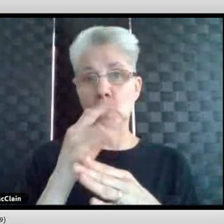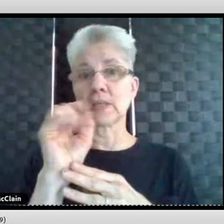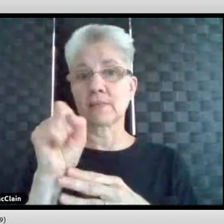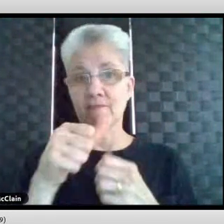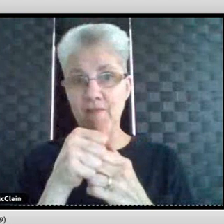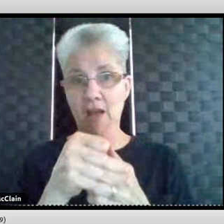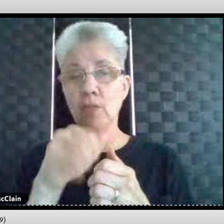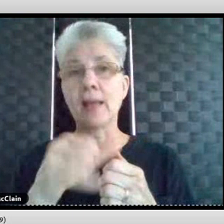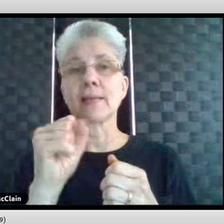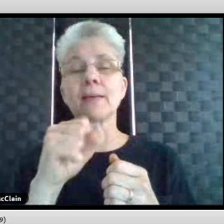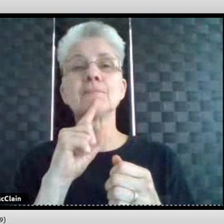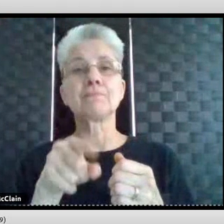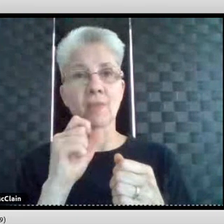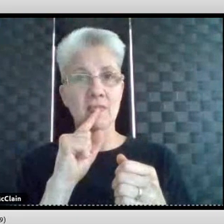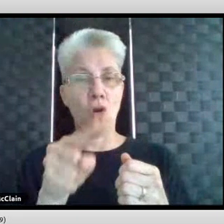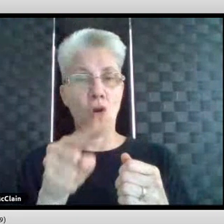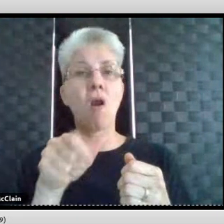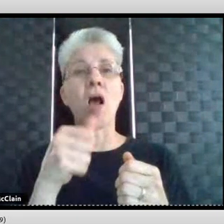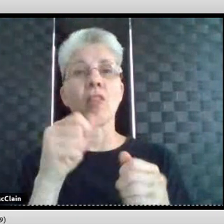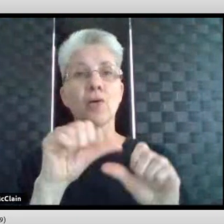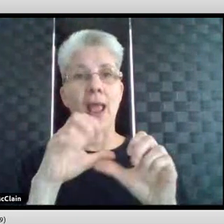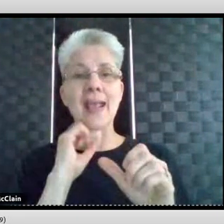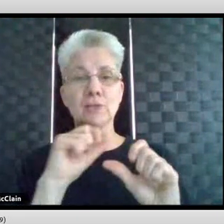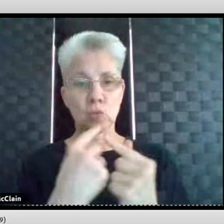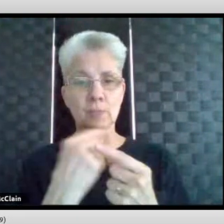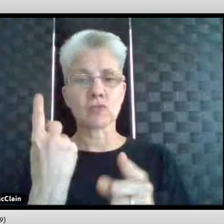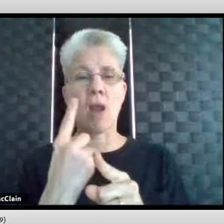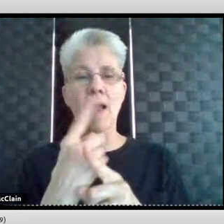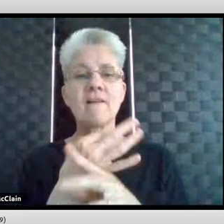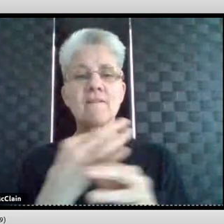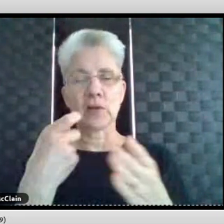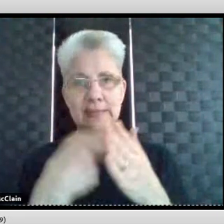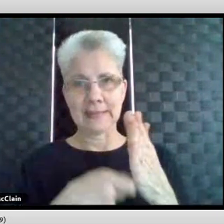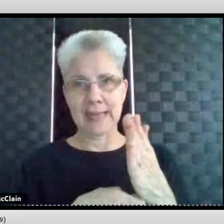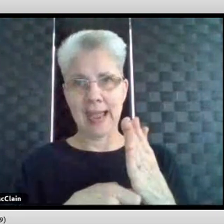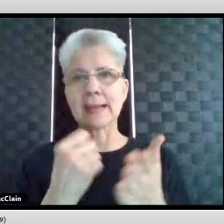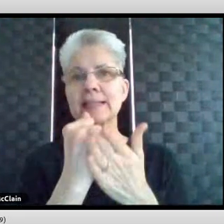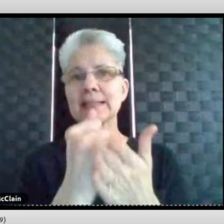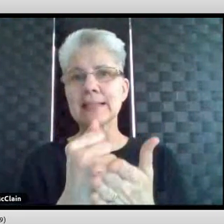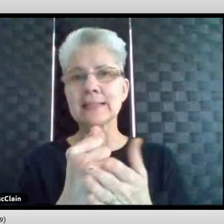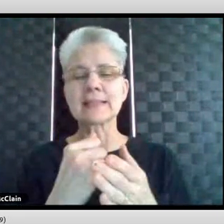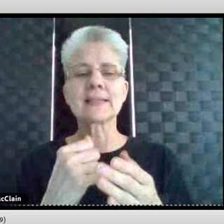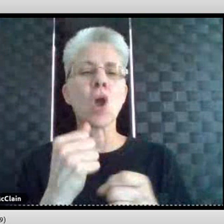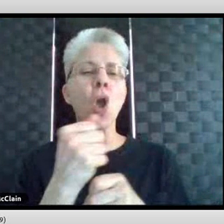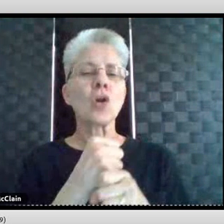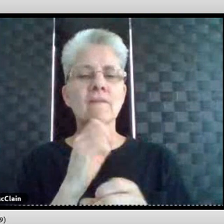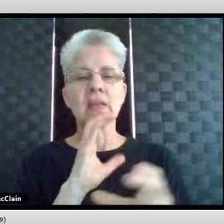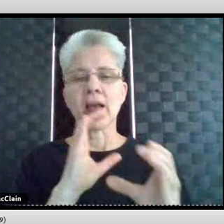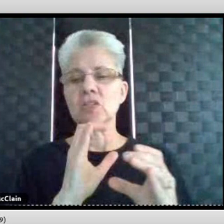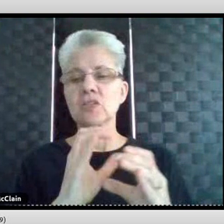So, absolutely, there are other age group, free tax assistance. "Coffee and conversations for homeless patrons